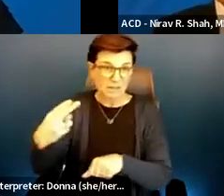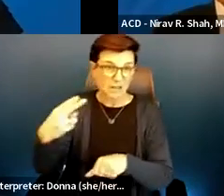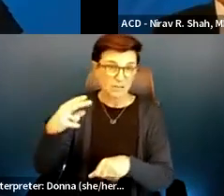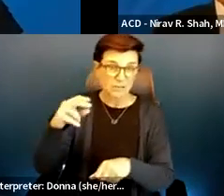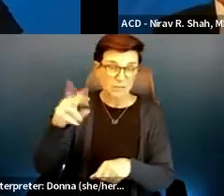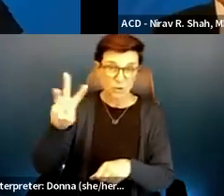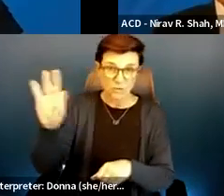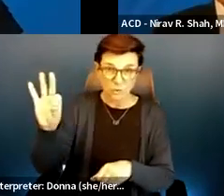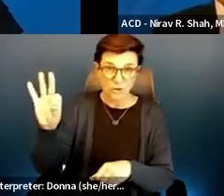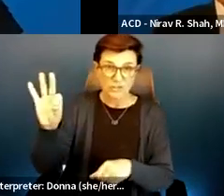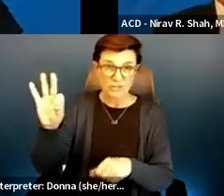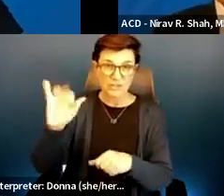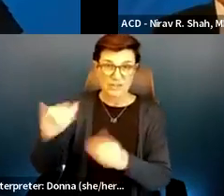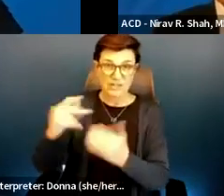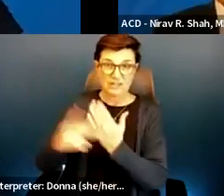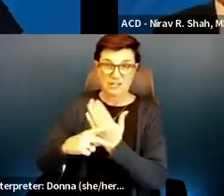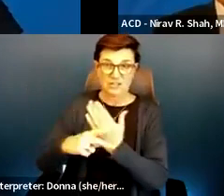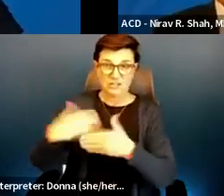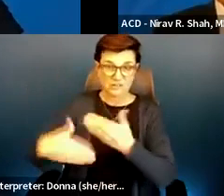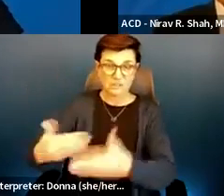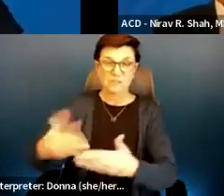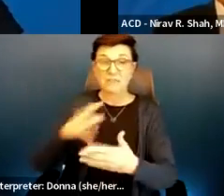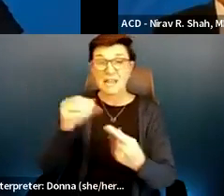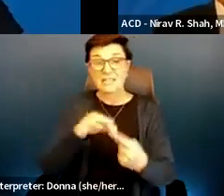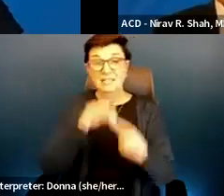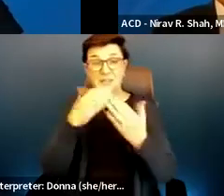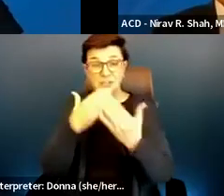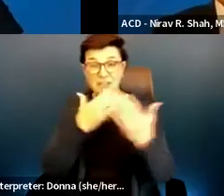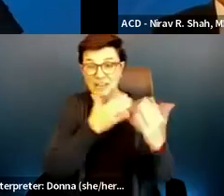that CDC is creating, and the laboratory, the Public Health Workforce Initiative, that's going to make a big difference. And then, special thanks, really,